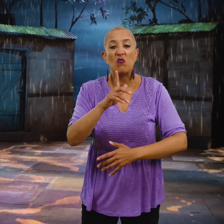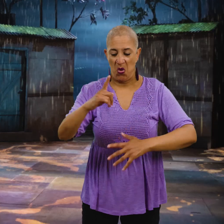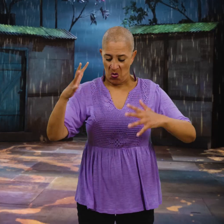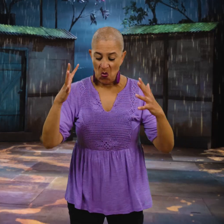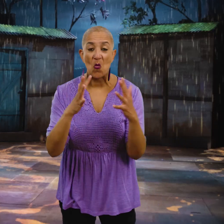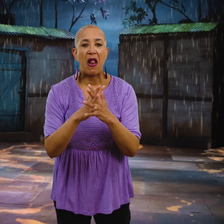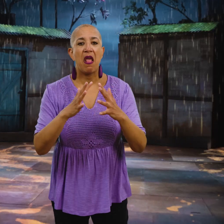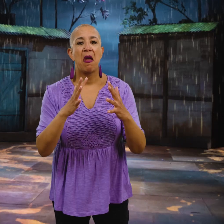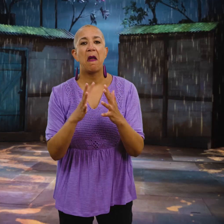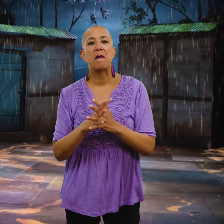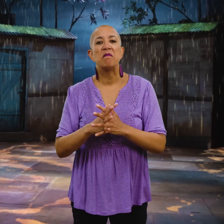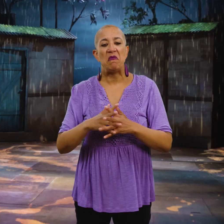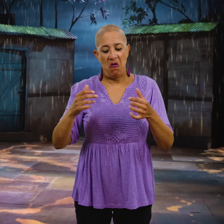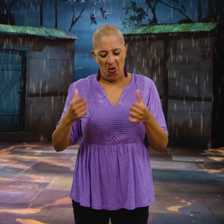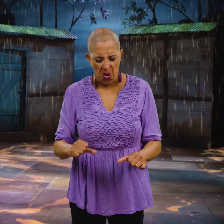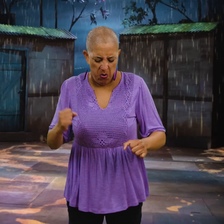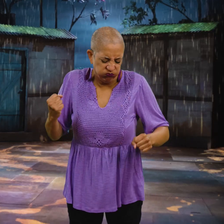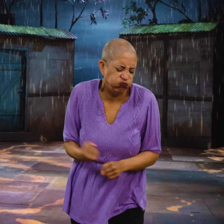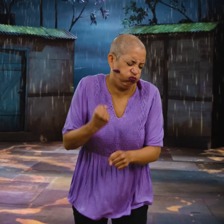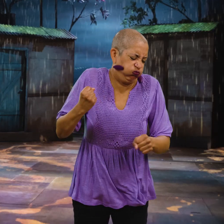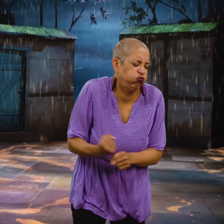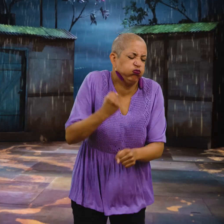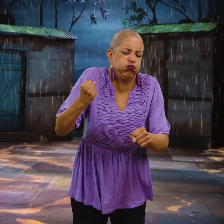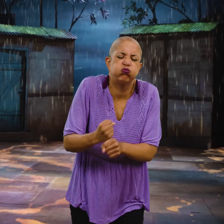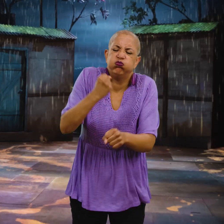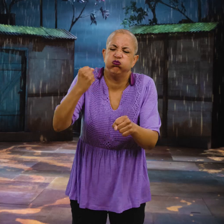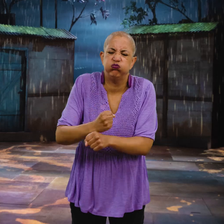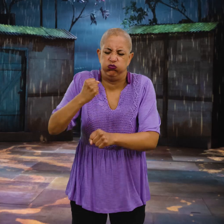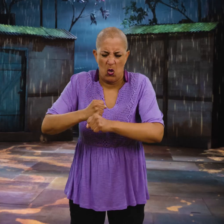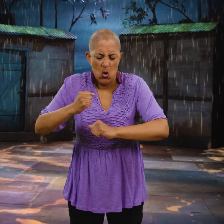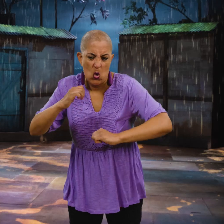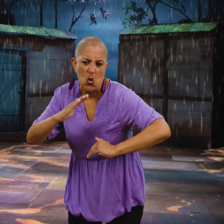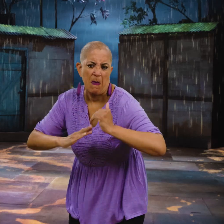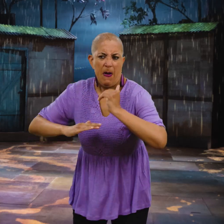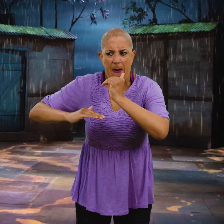William finishes building the windmill and insists on testing it.